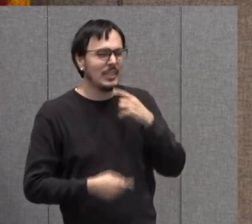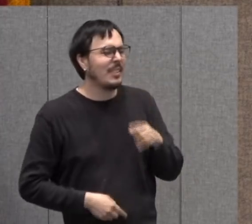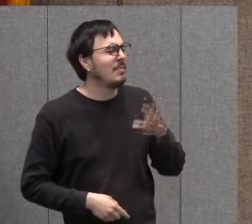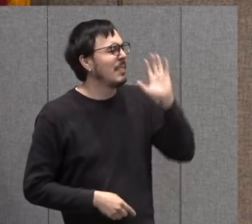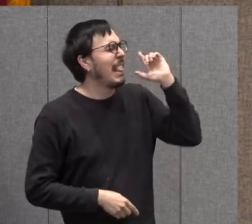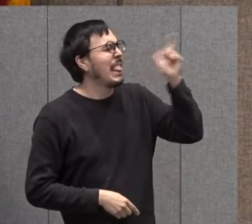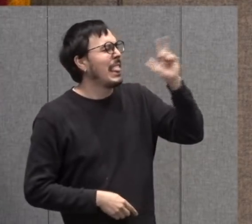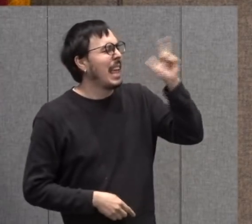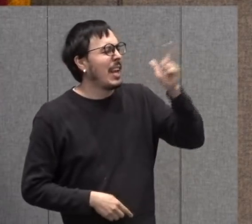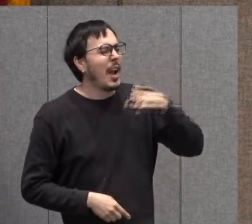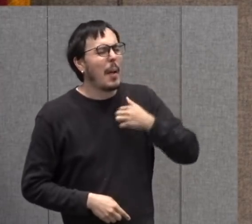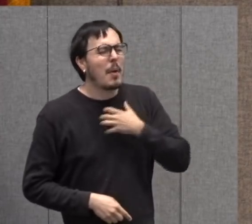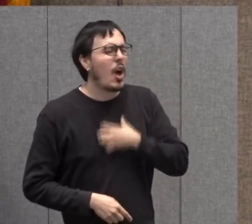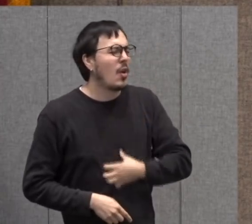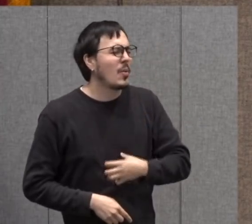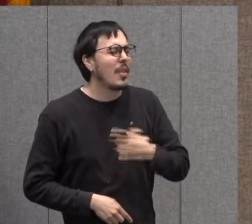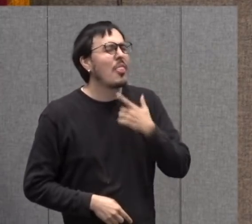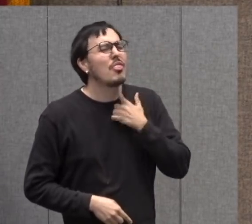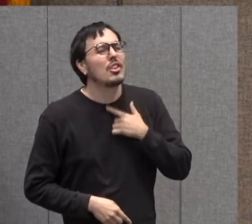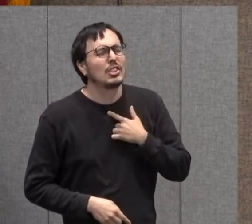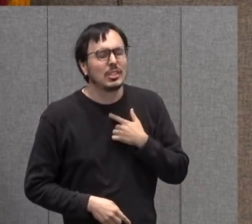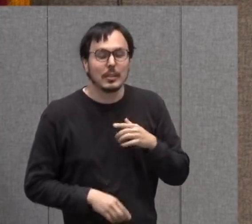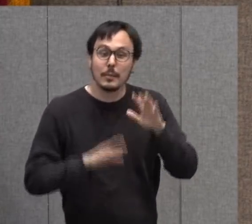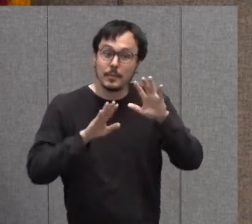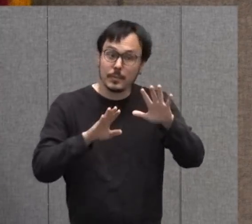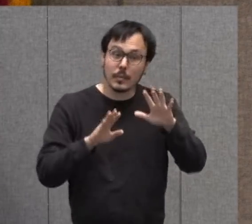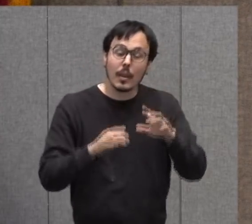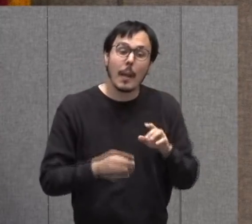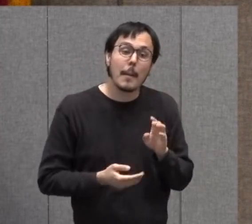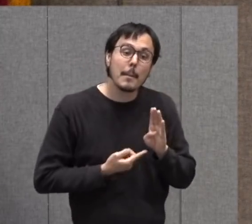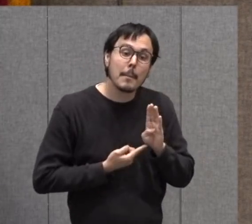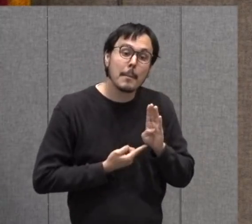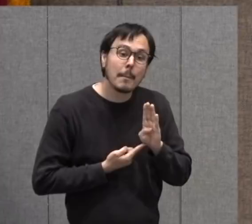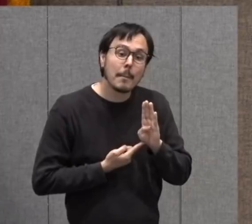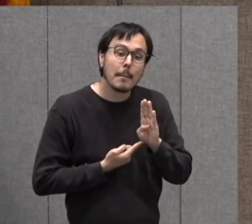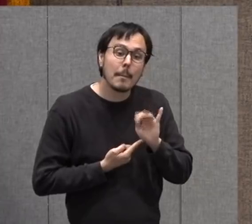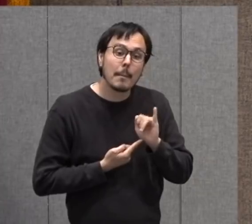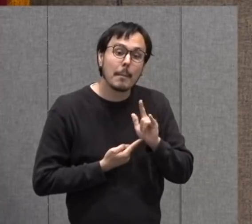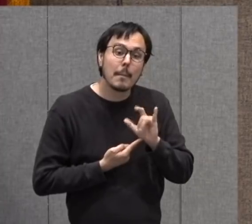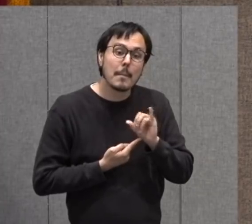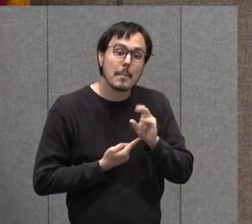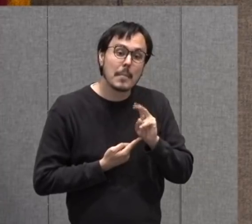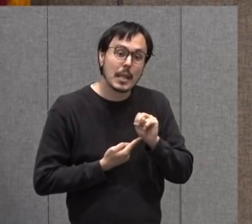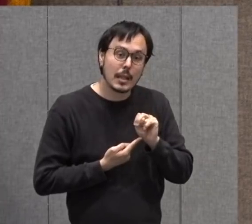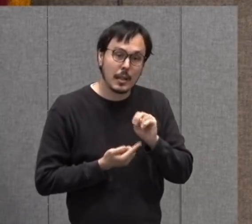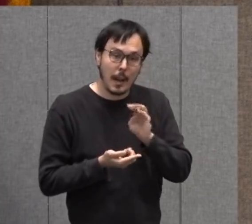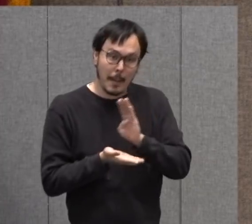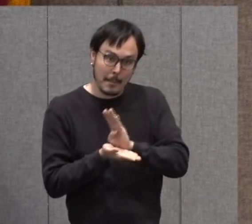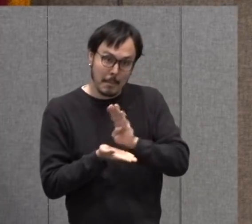All right, what about a billion? How big is a billion? If a billion kids made a human tower,